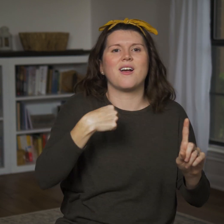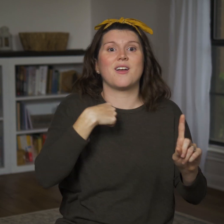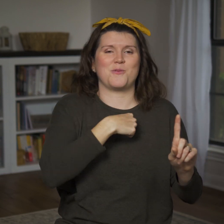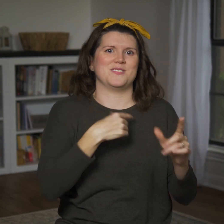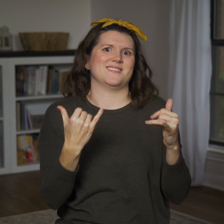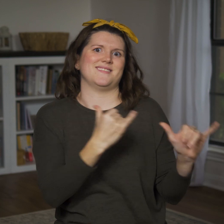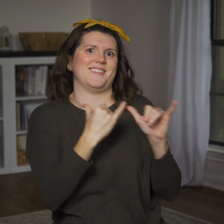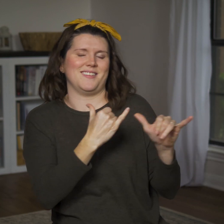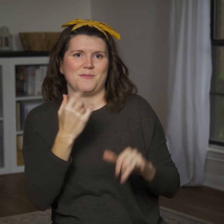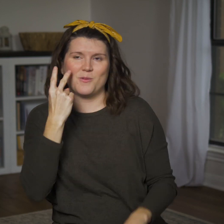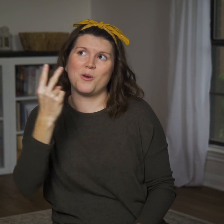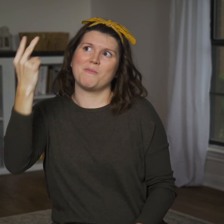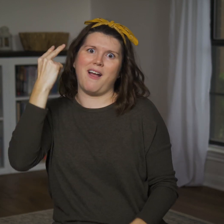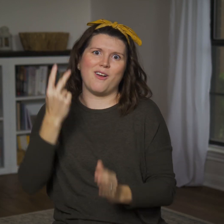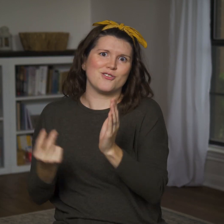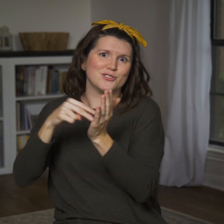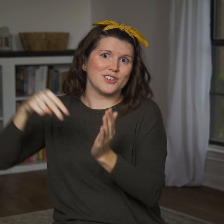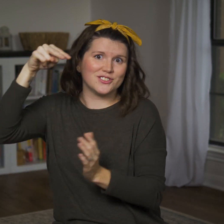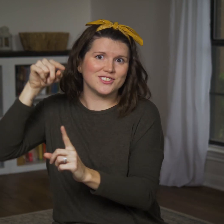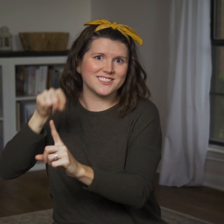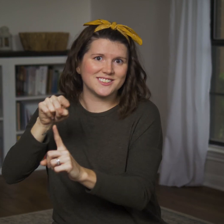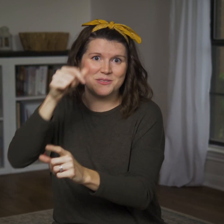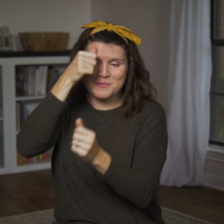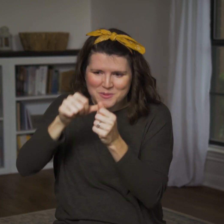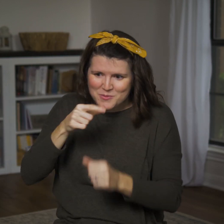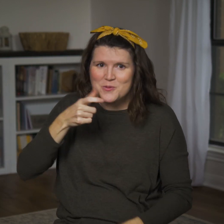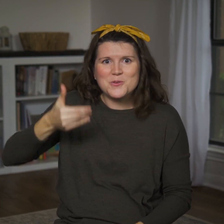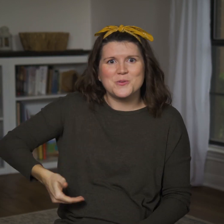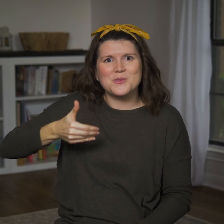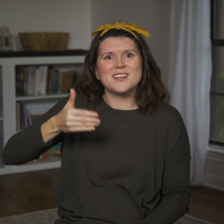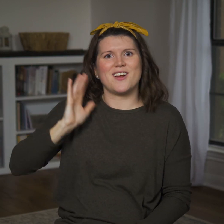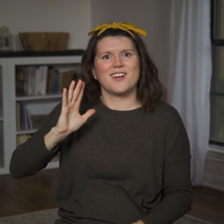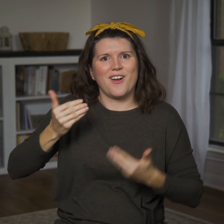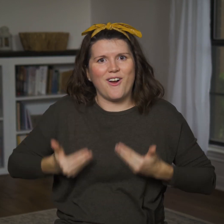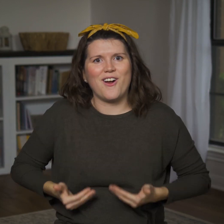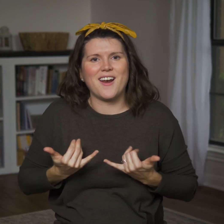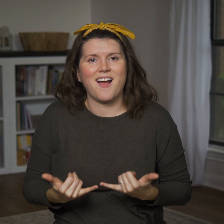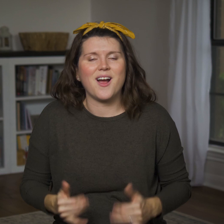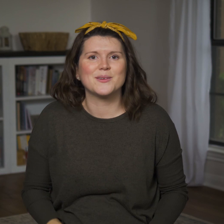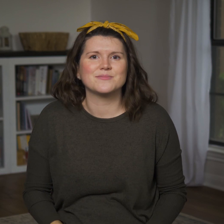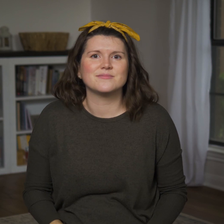just as we look back at the resurrection to remind us who we are.